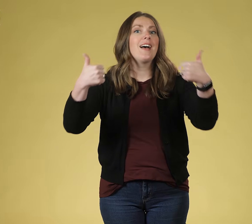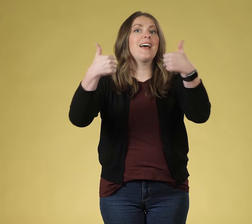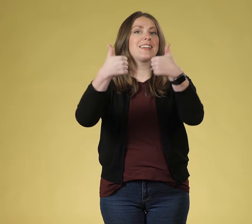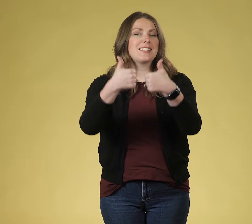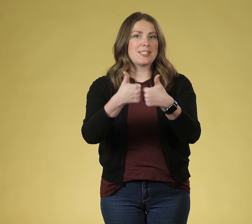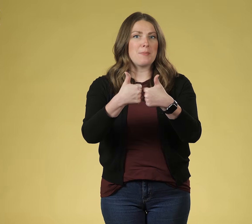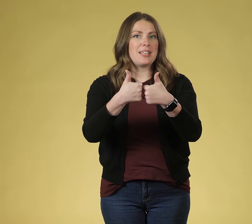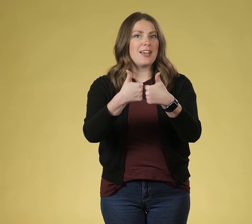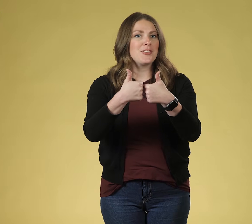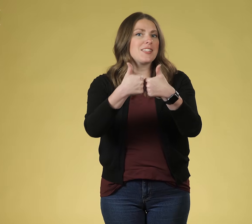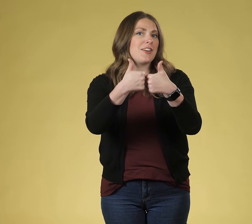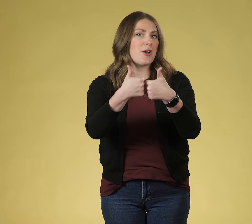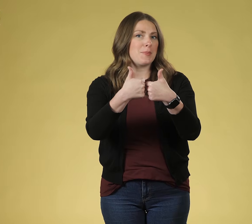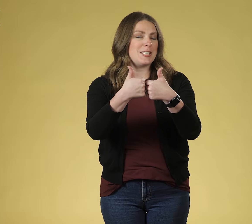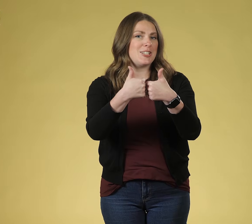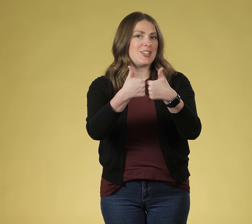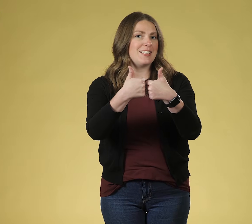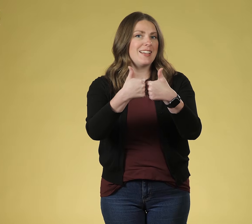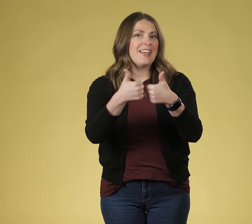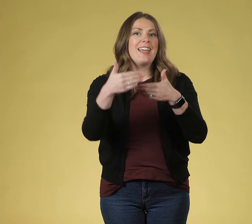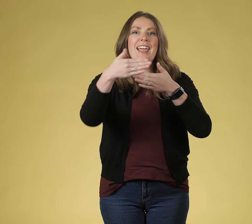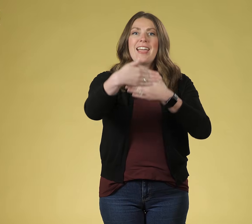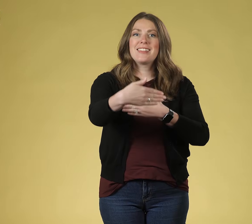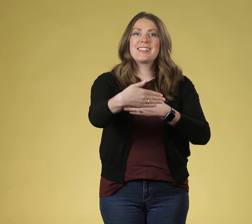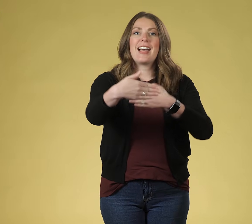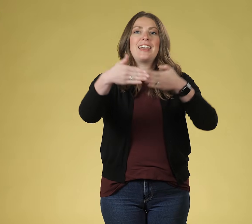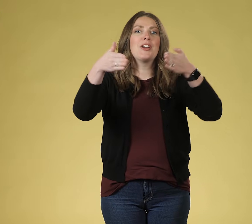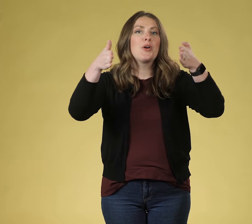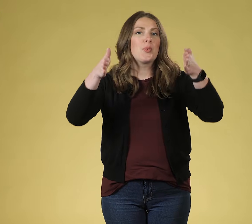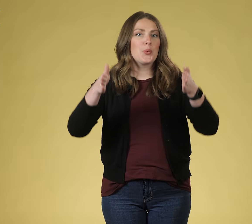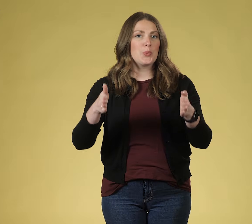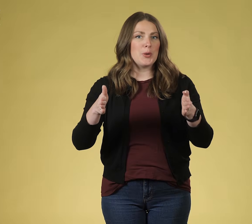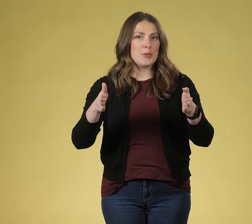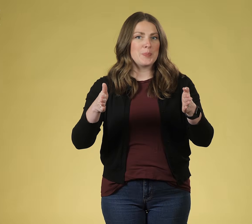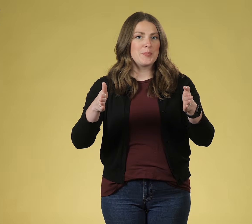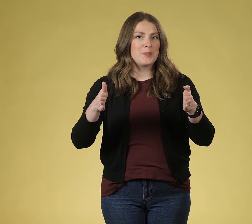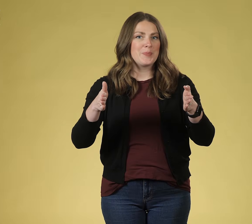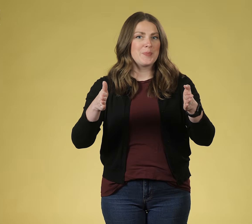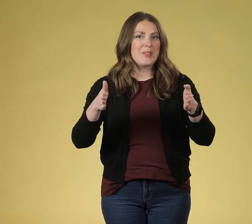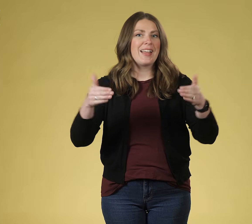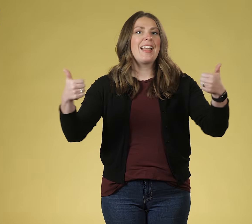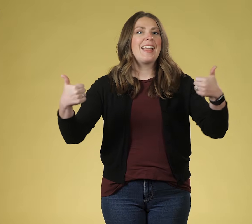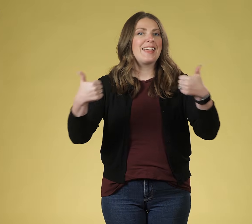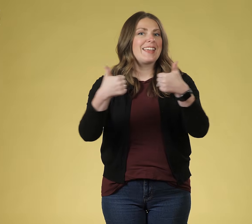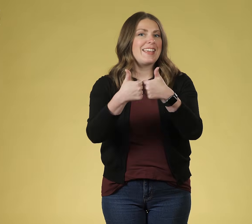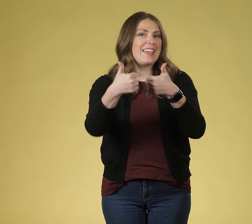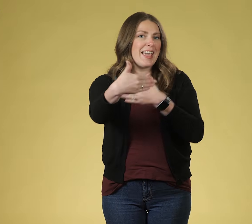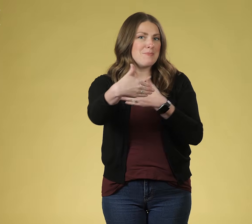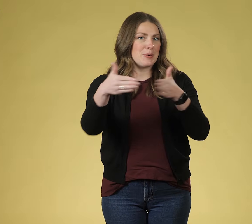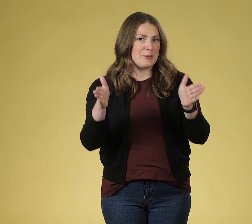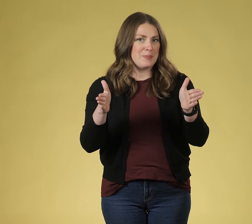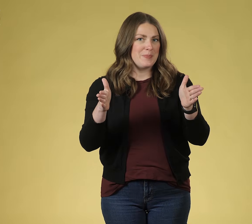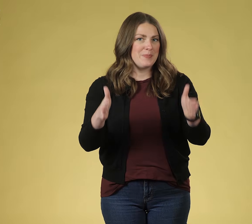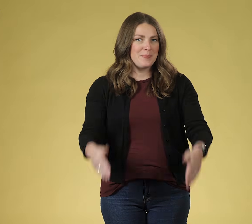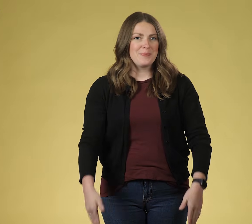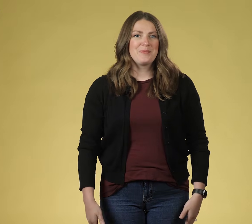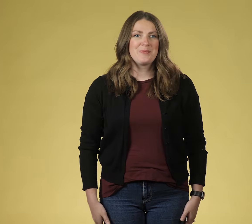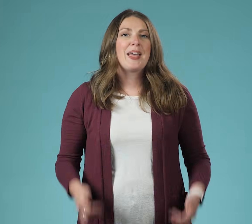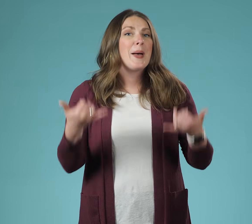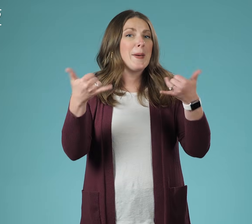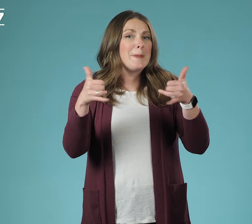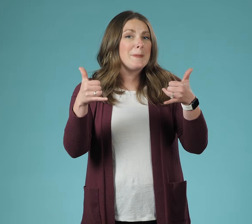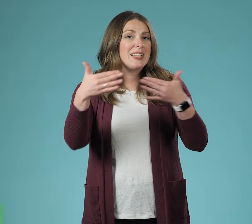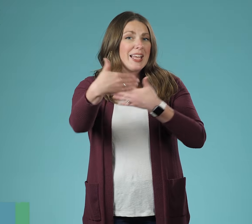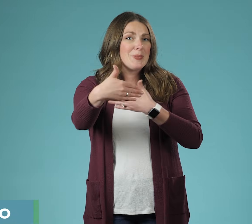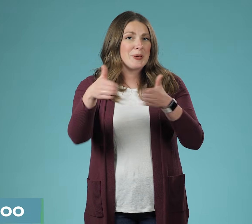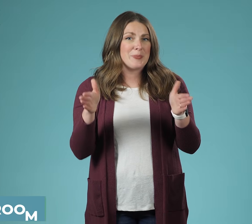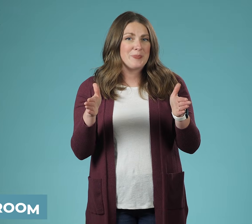against somebody else in a competition and the sign 'room', 'game room'. 'Playroom',